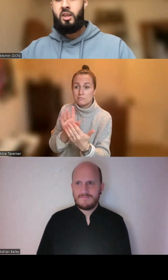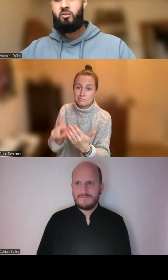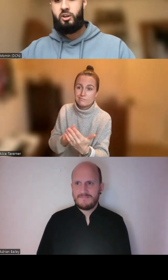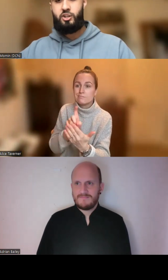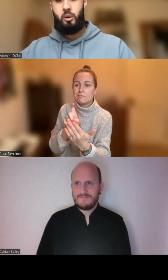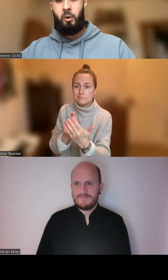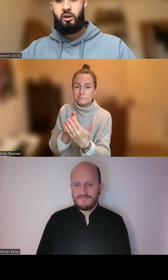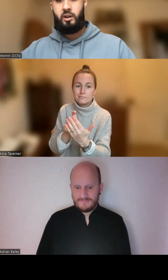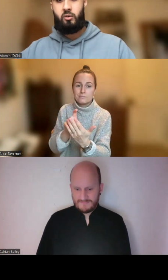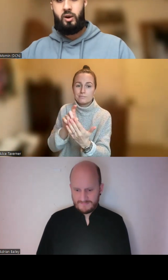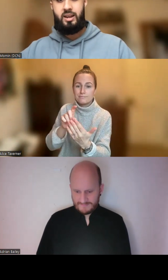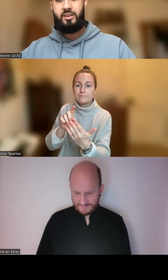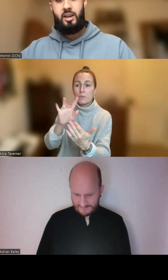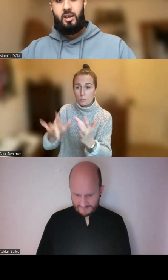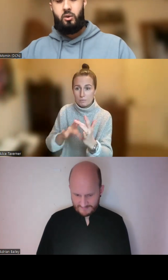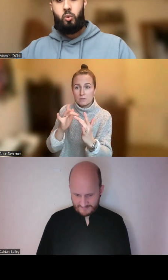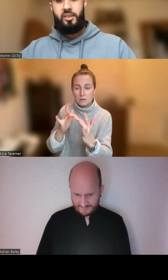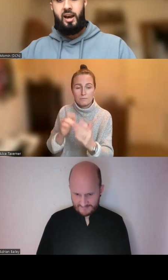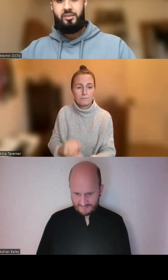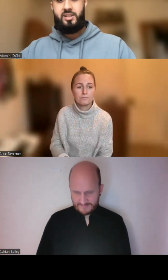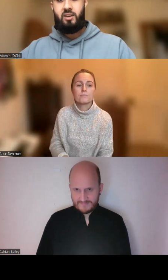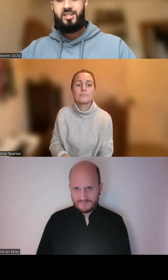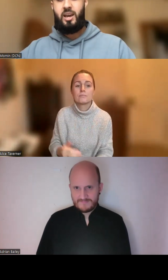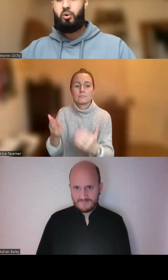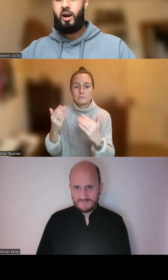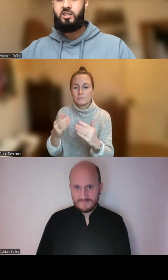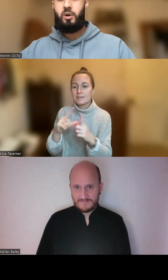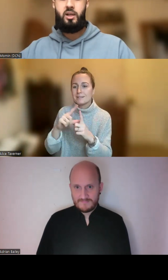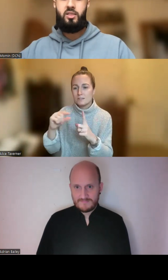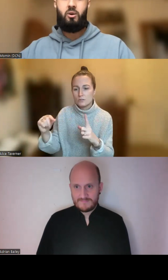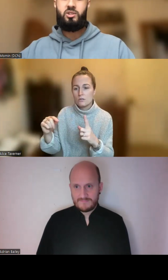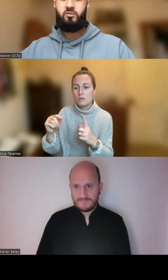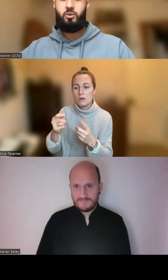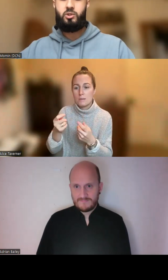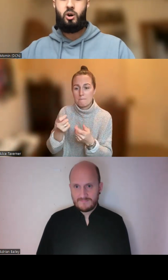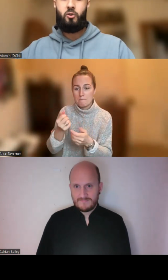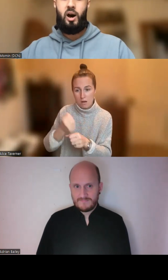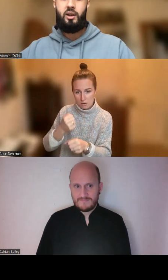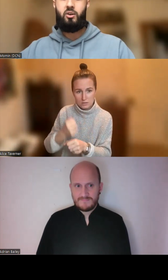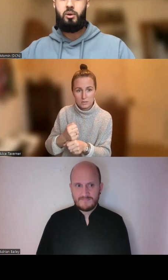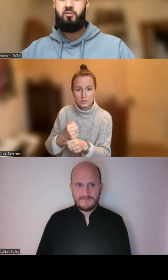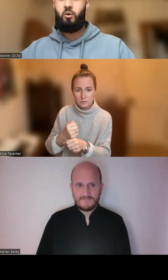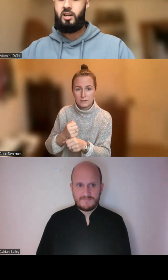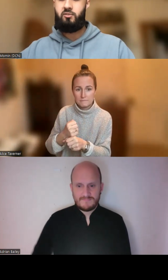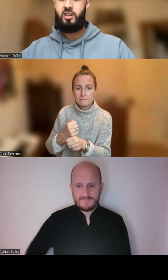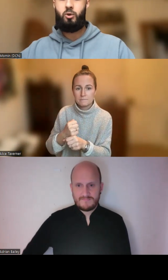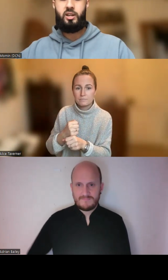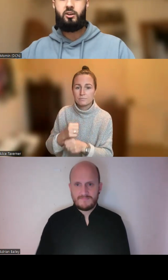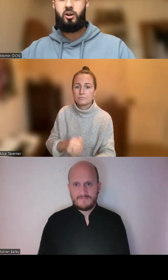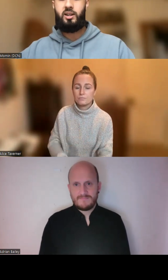Then you've got digital marketing. What they have is they have a set price per 1,000 views of your ad on platforms like Facebook, TikTok,